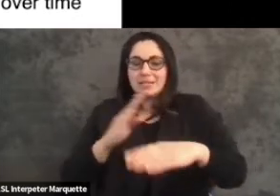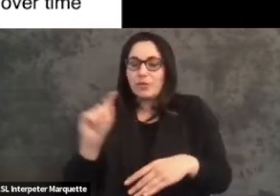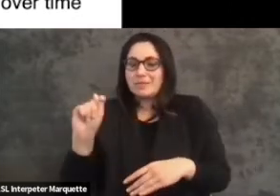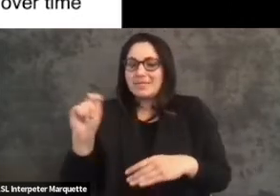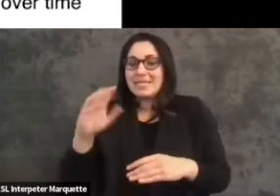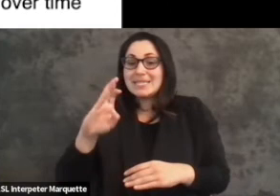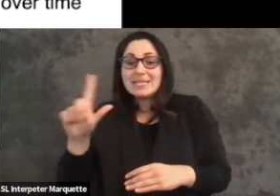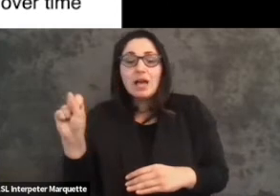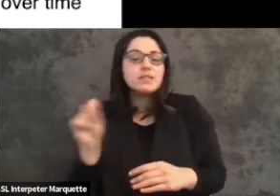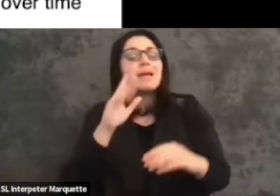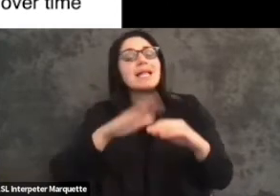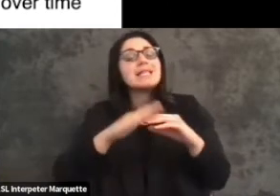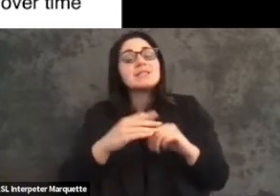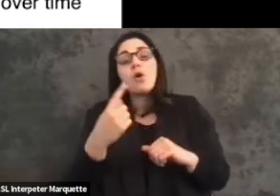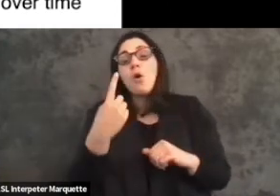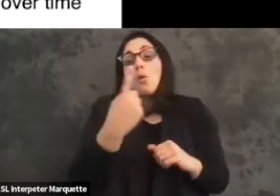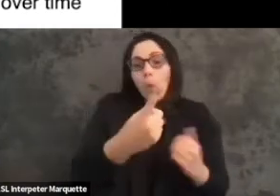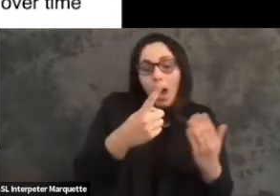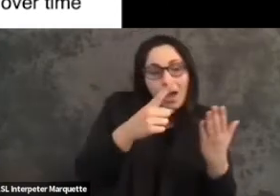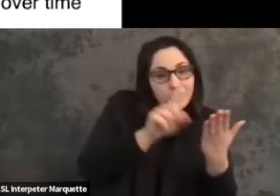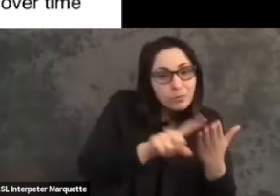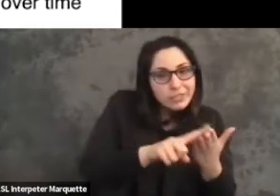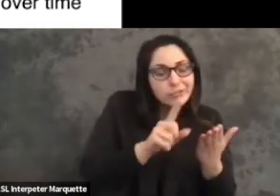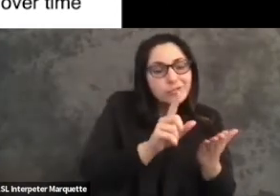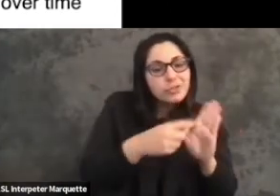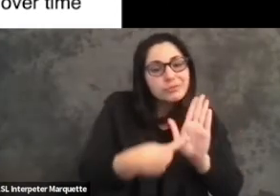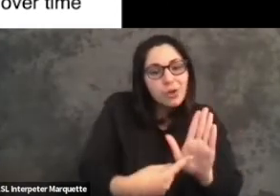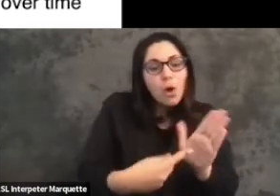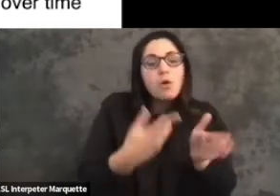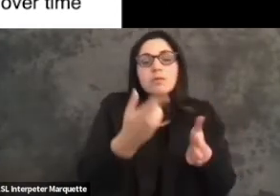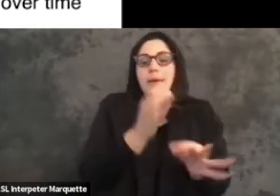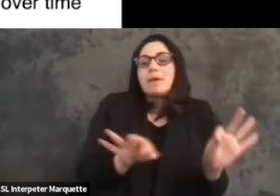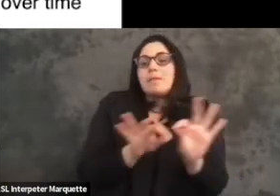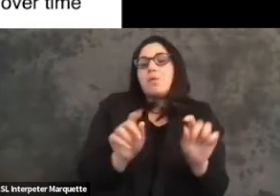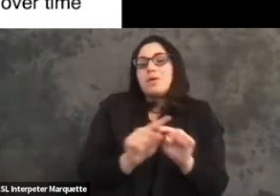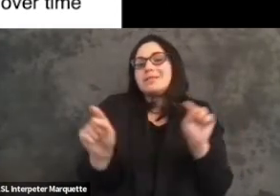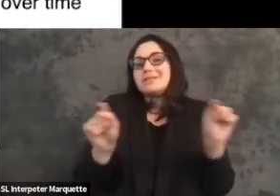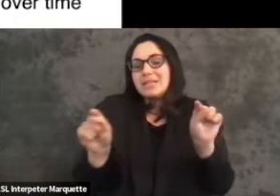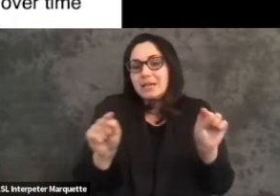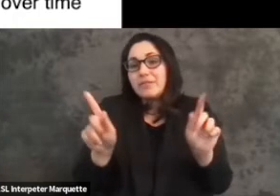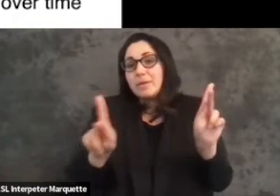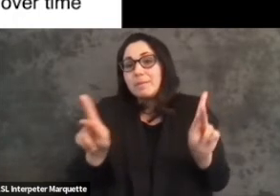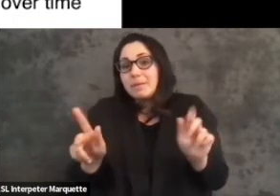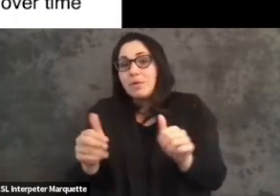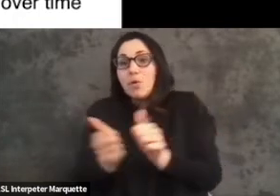T cells in these people and then might have protected a protective immunity from T cells.